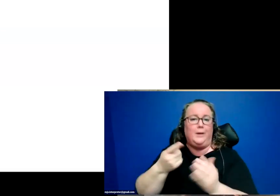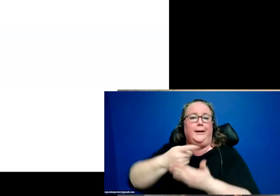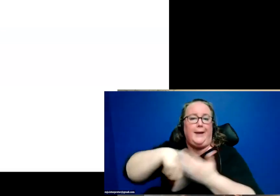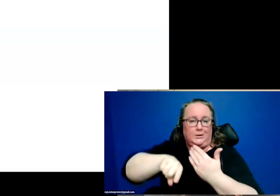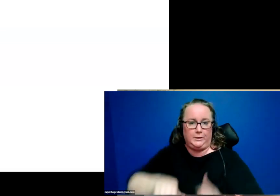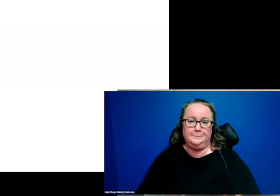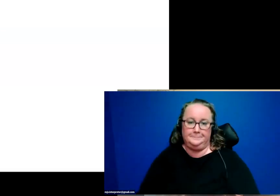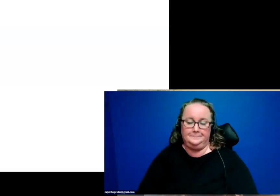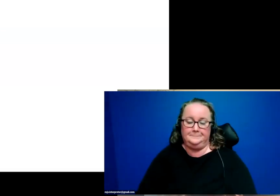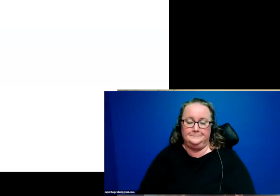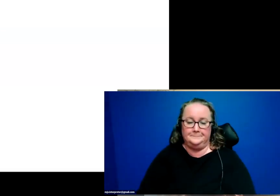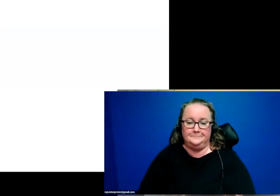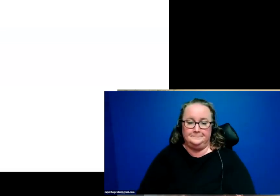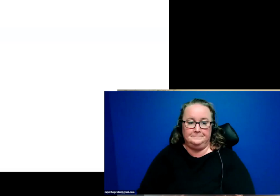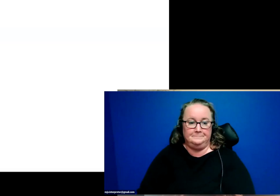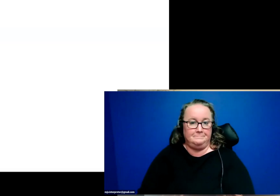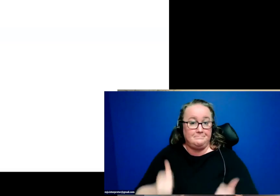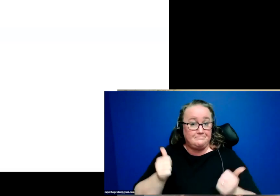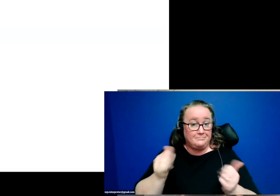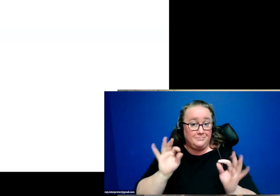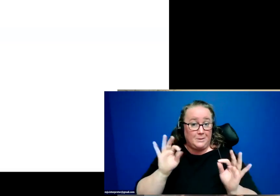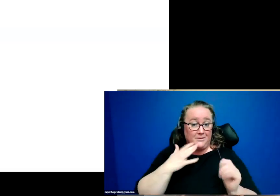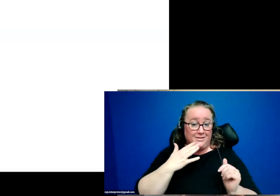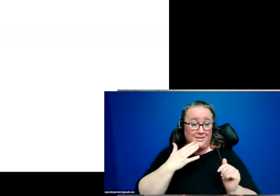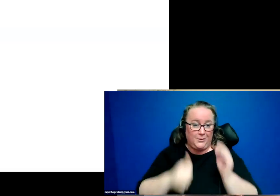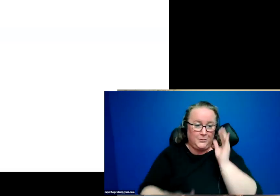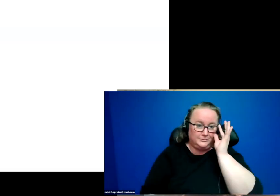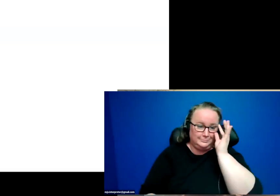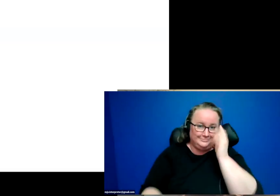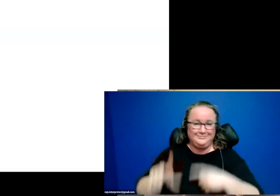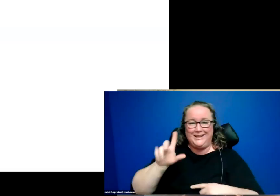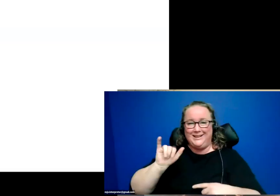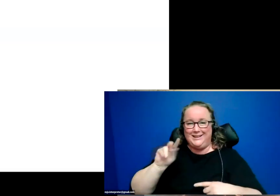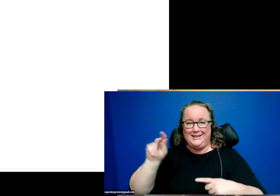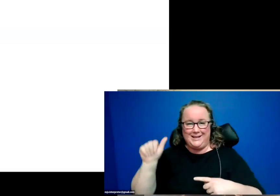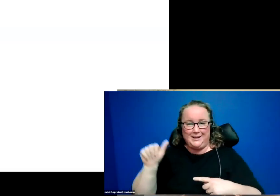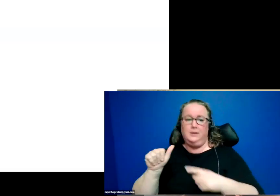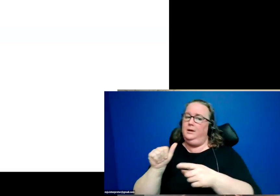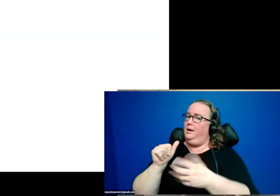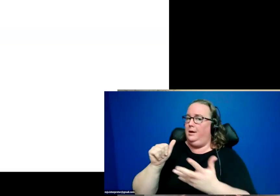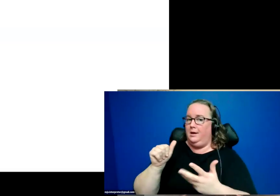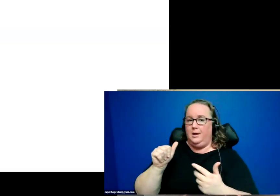Great. Thank you. Okay. Thank you. All right. Actually, let me just add there's an organization called